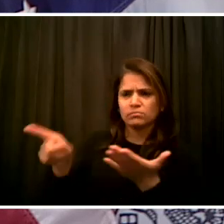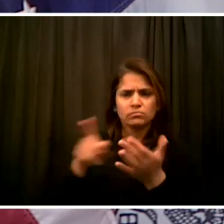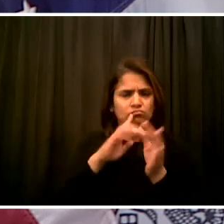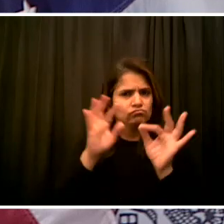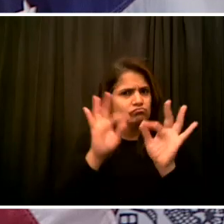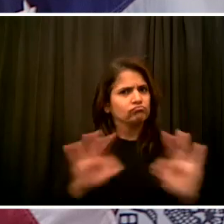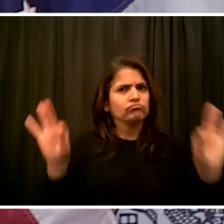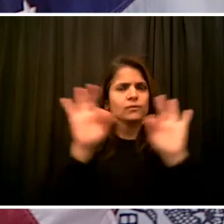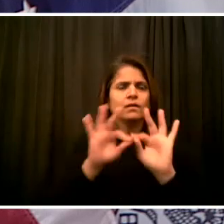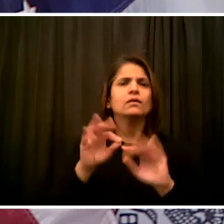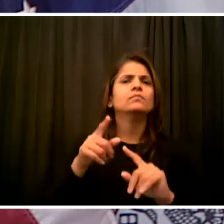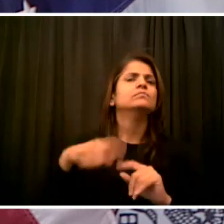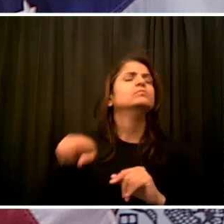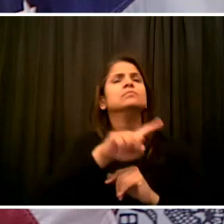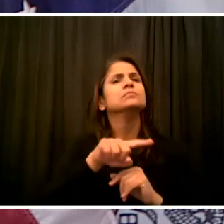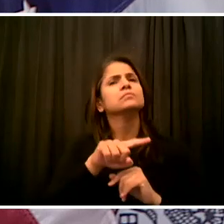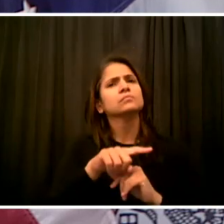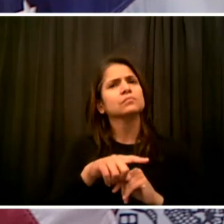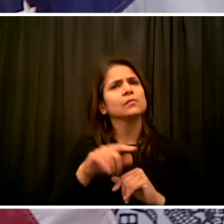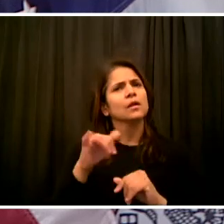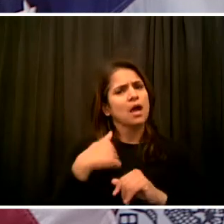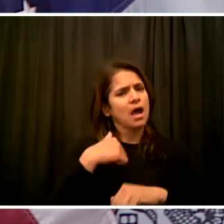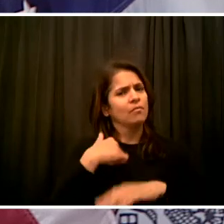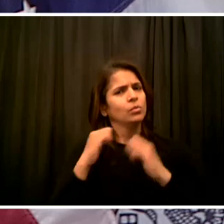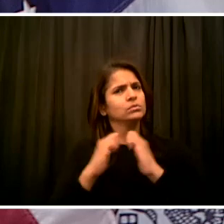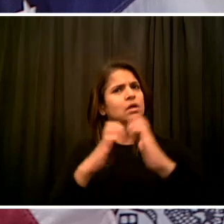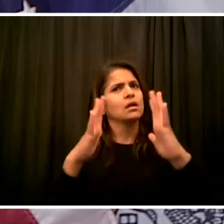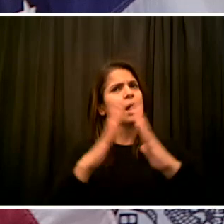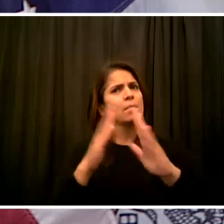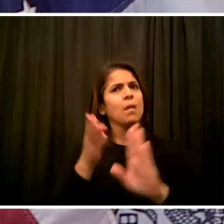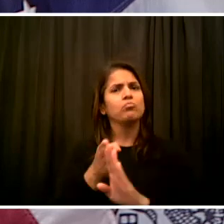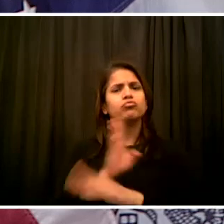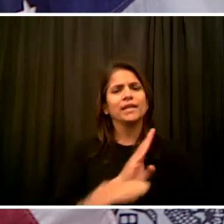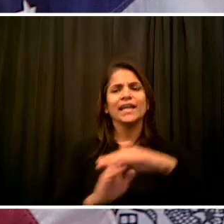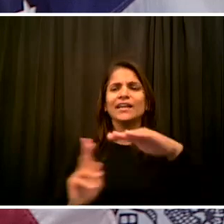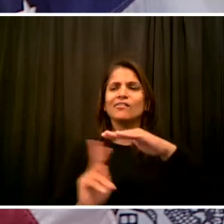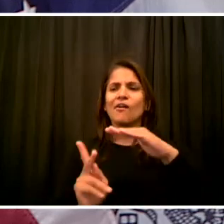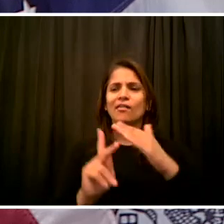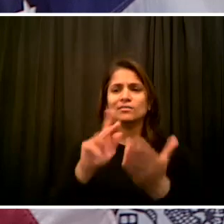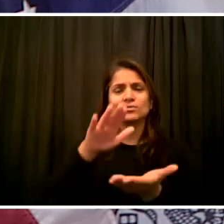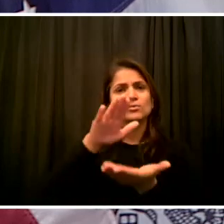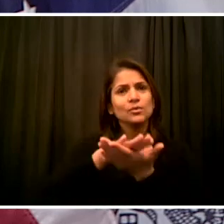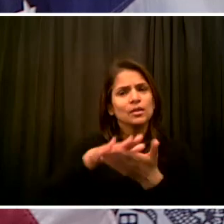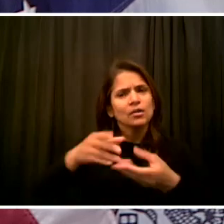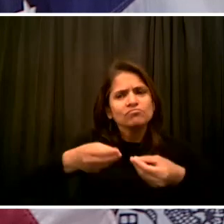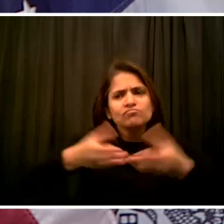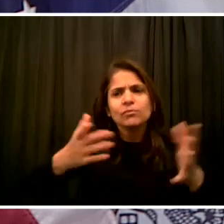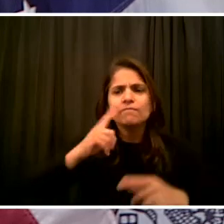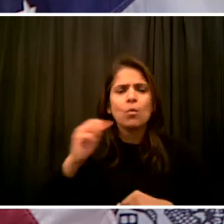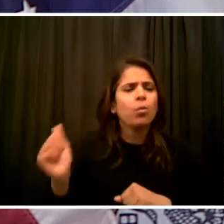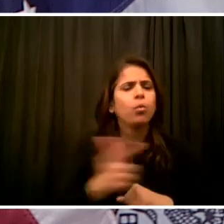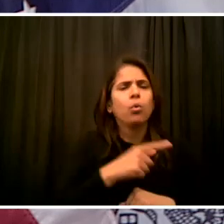THE FORM OF WHICH IS WHY WE DID